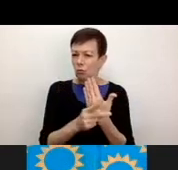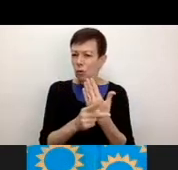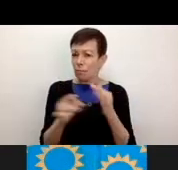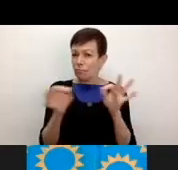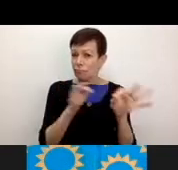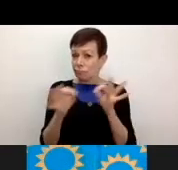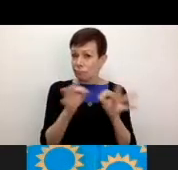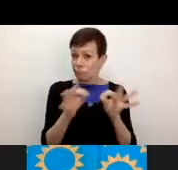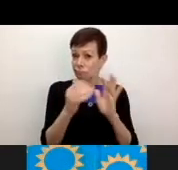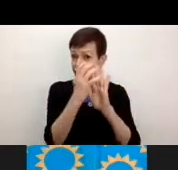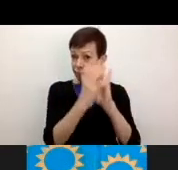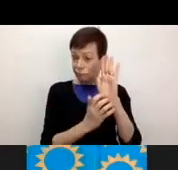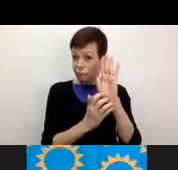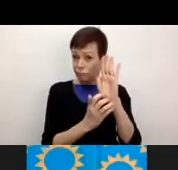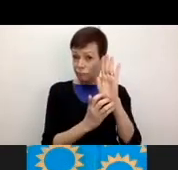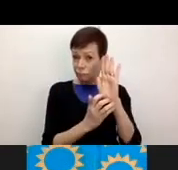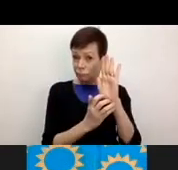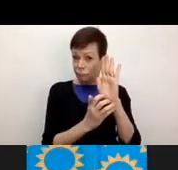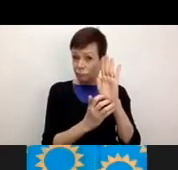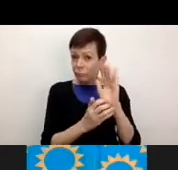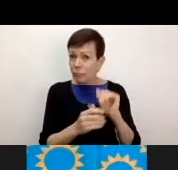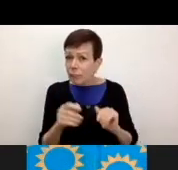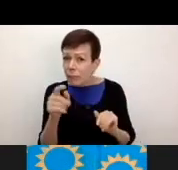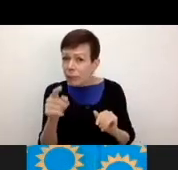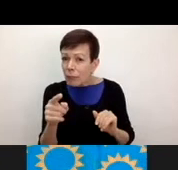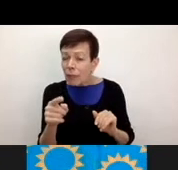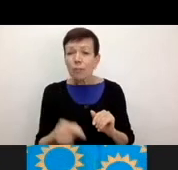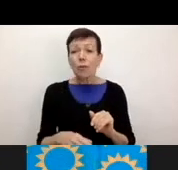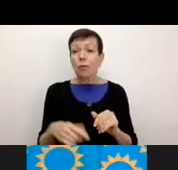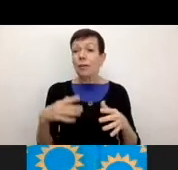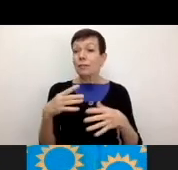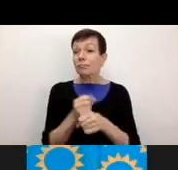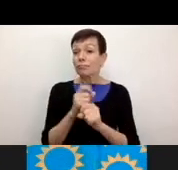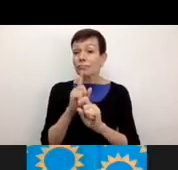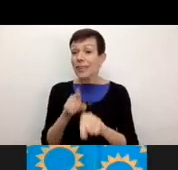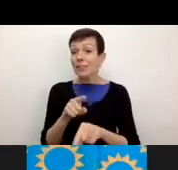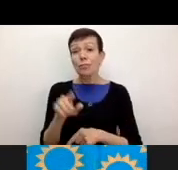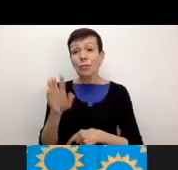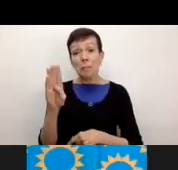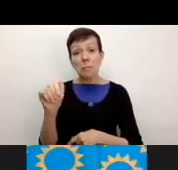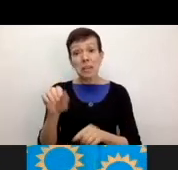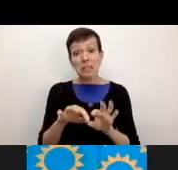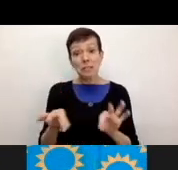So short story–no, we don't require a Bachelor's.